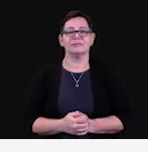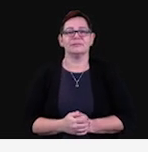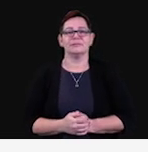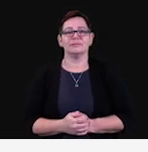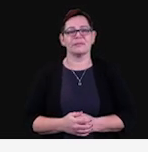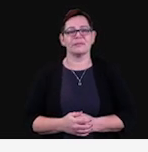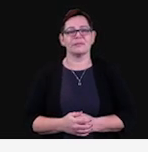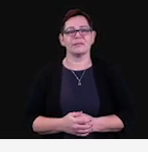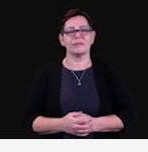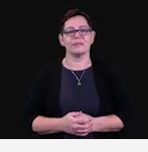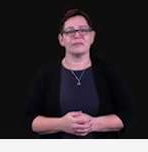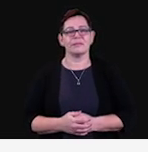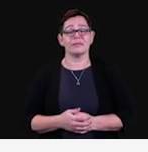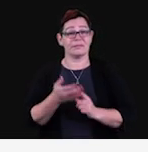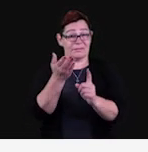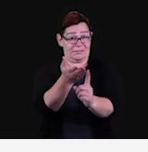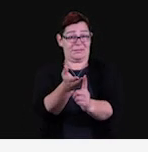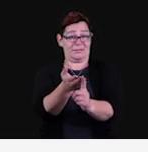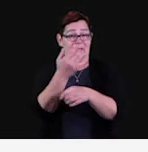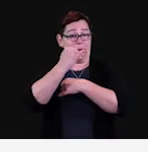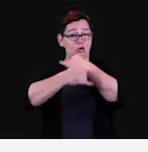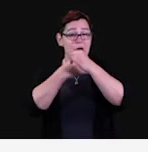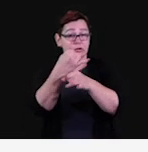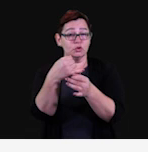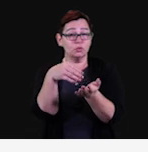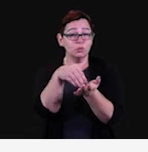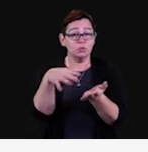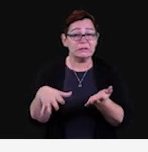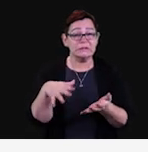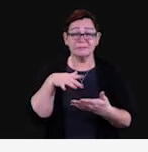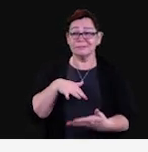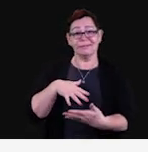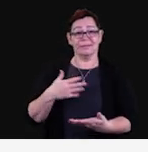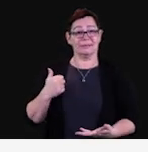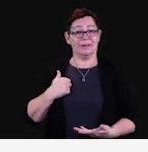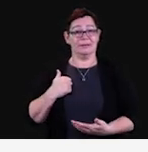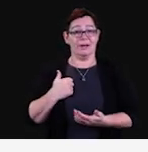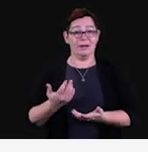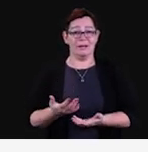As an international student studying in Canada, you may be asking yourself these questions: